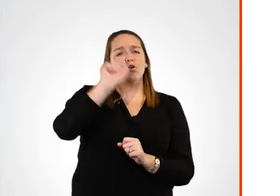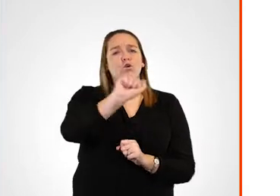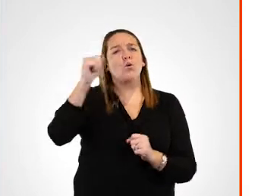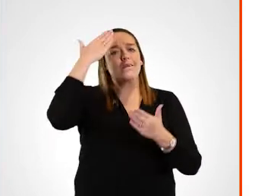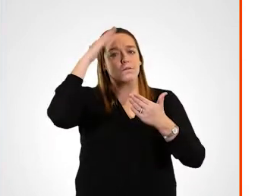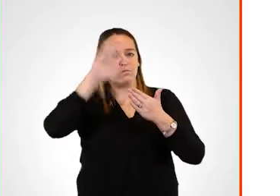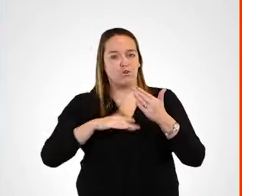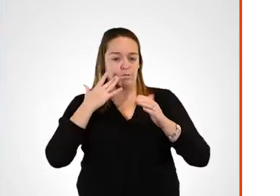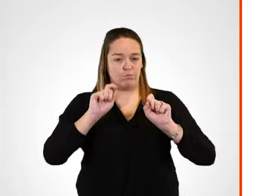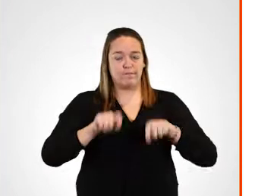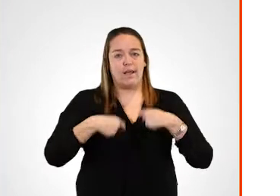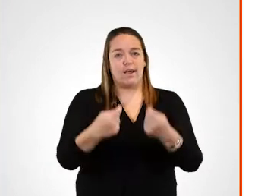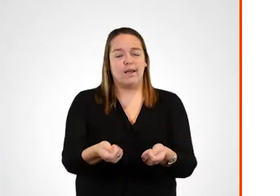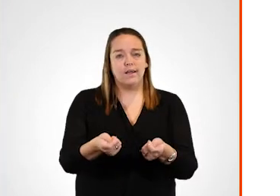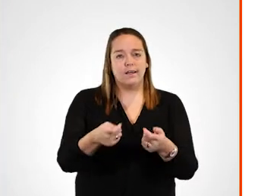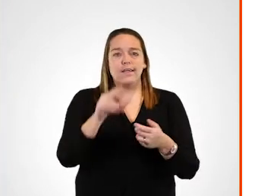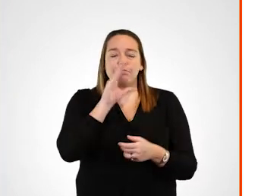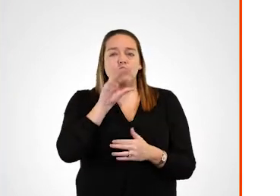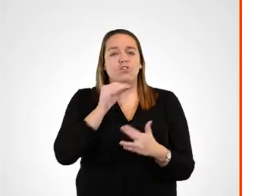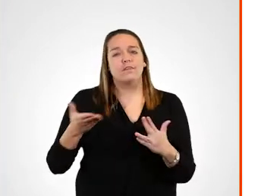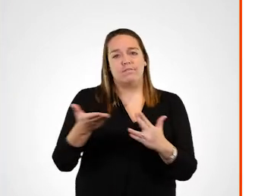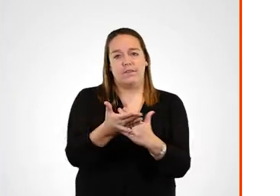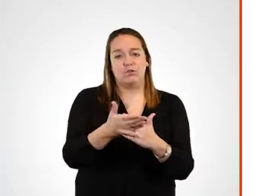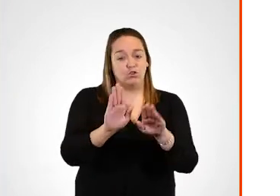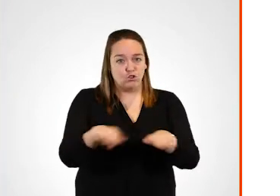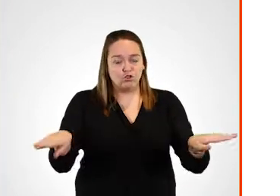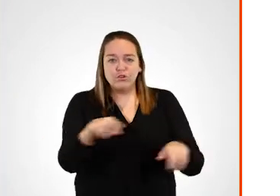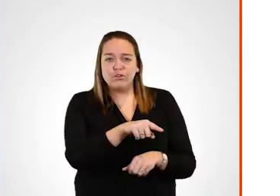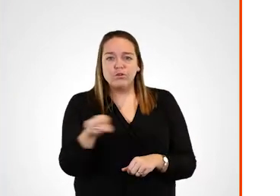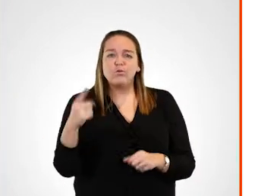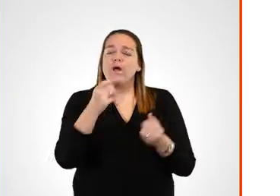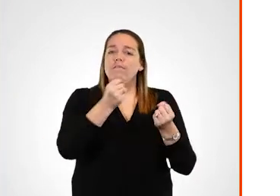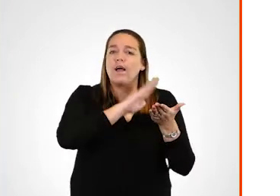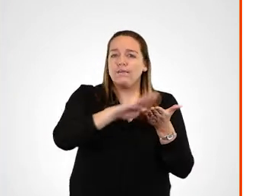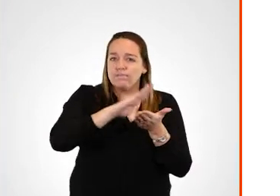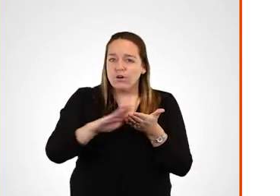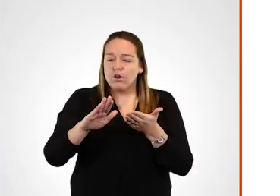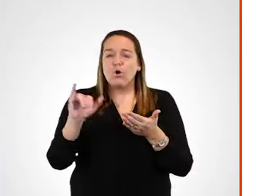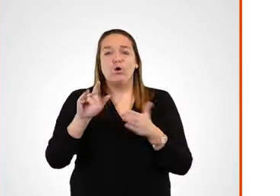in providing speech intervention to children who are hard of hearing or to children